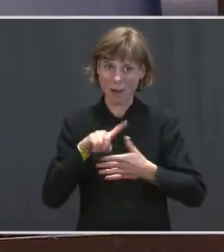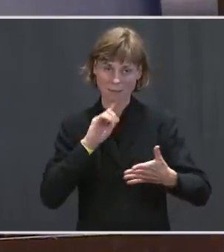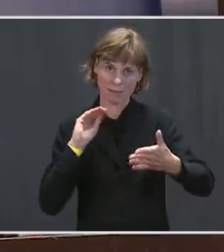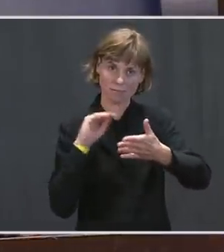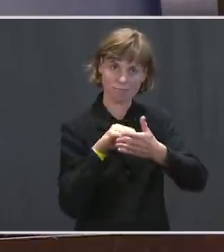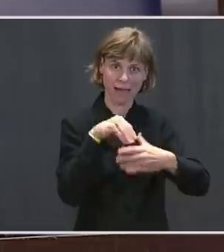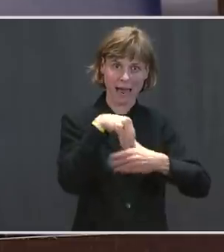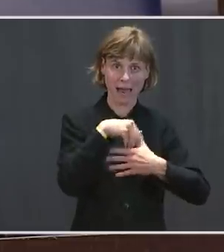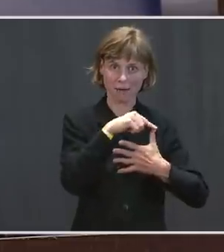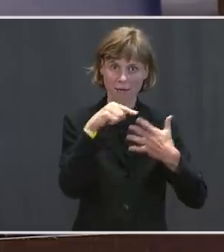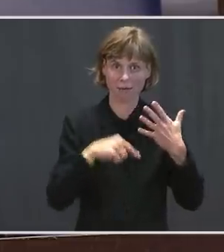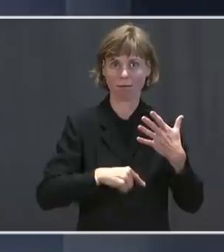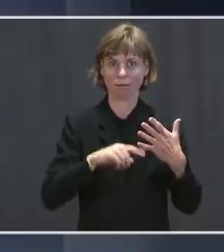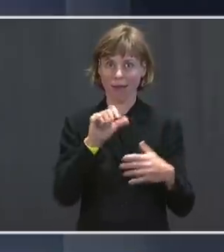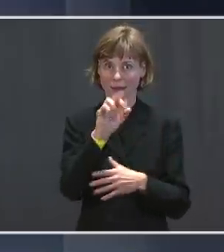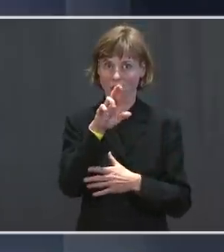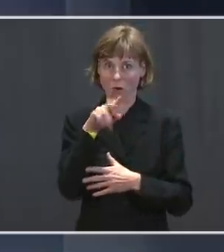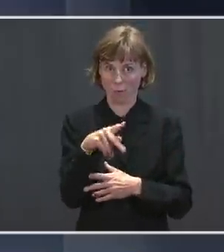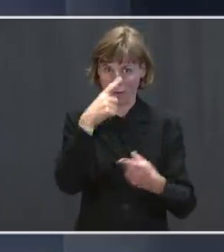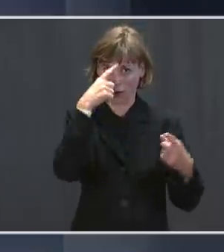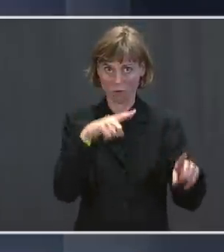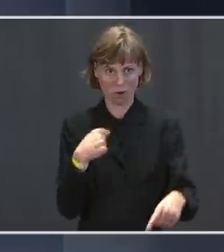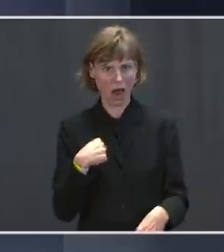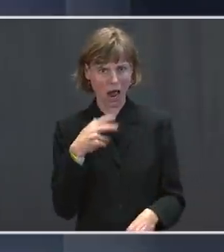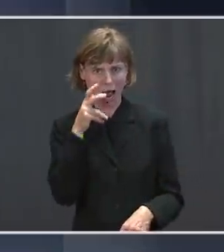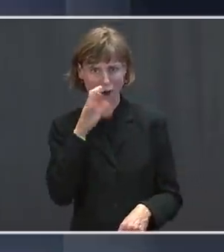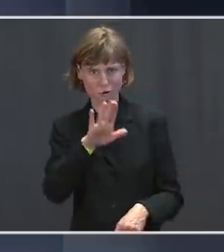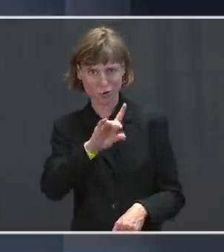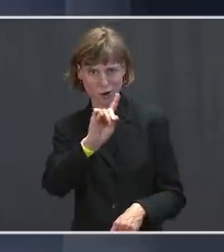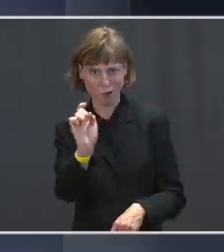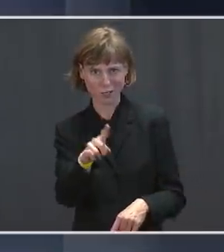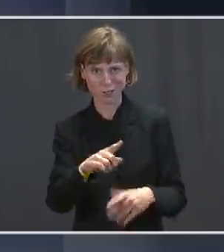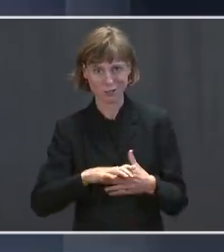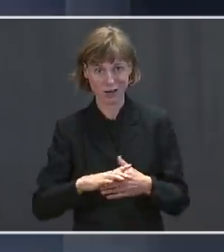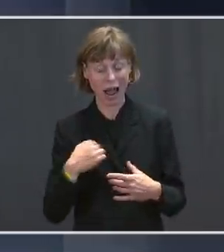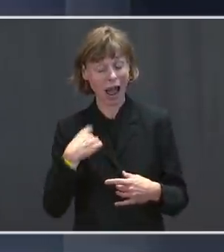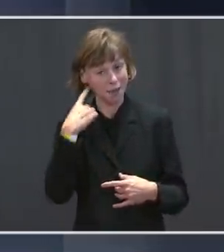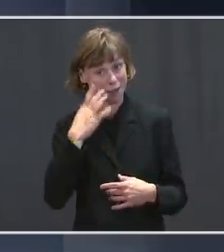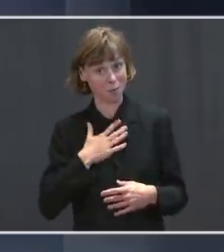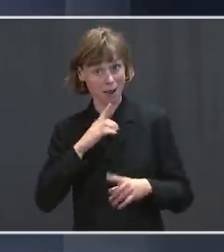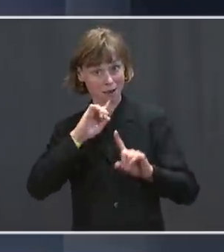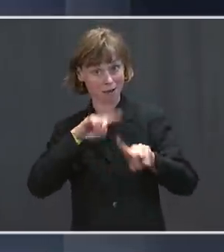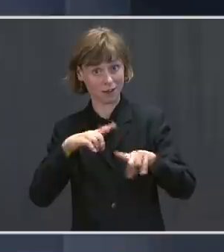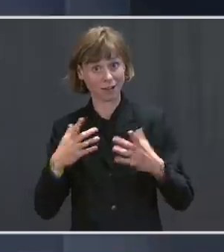in this deal? Ms. Psaki: I heard your question. I think what I'm saying is he's committed to raising the minimum wage.